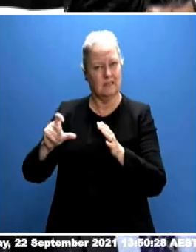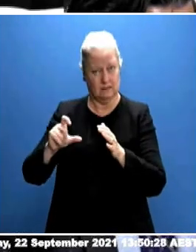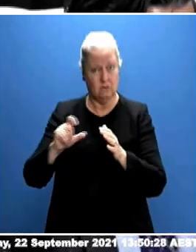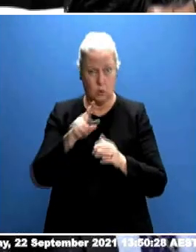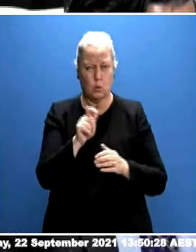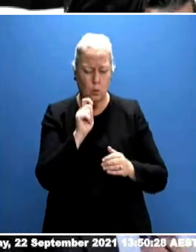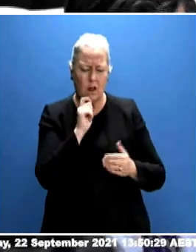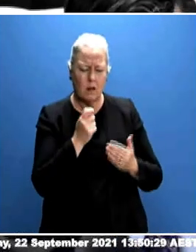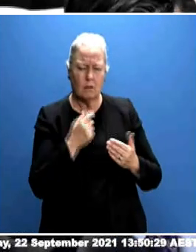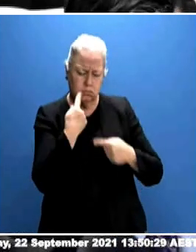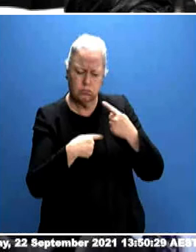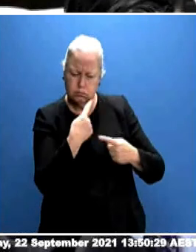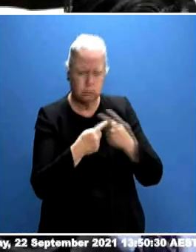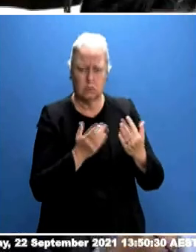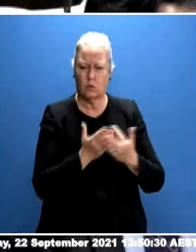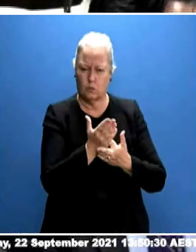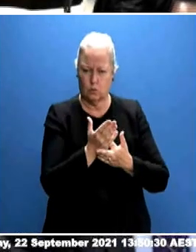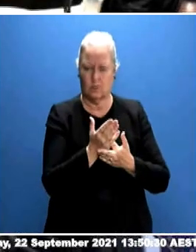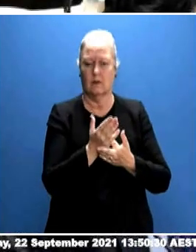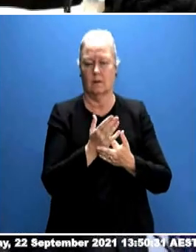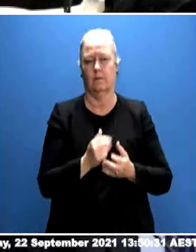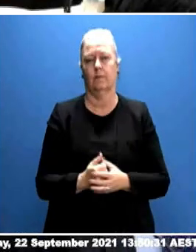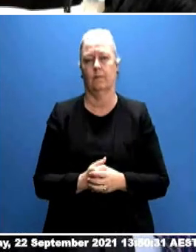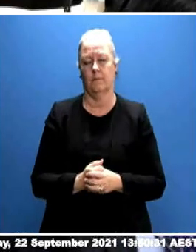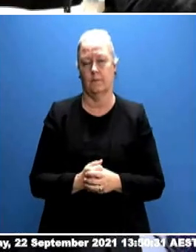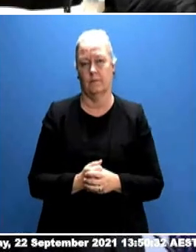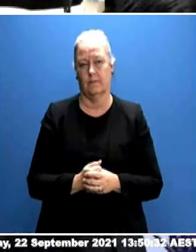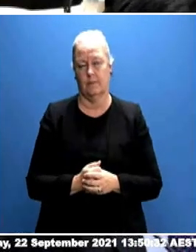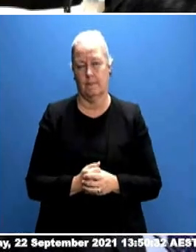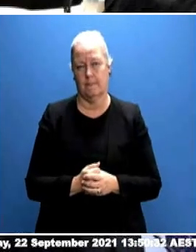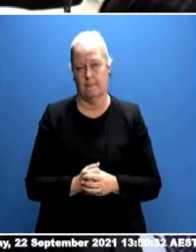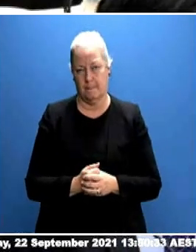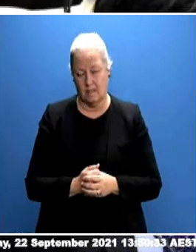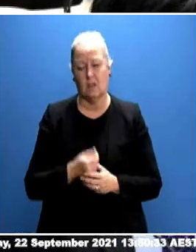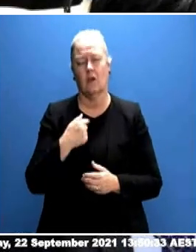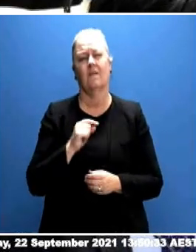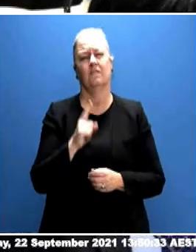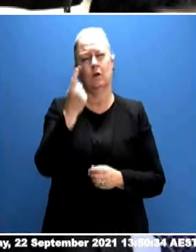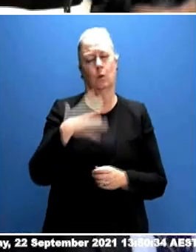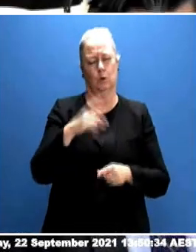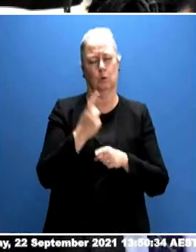Now just to establish the broad framework first, is it correct